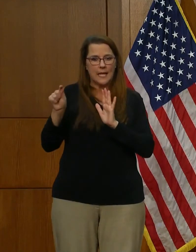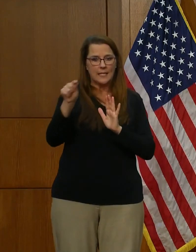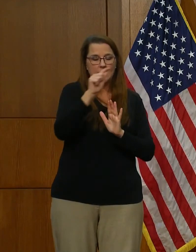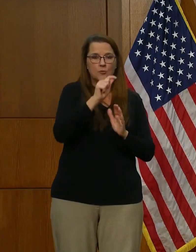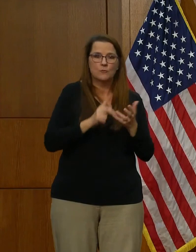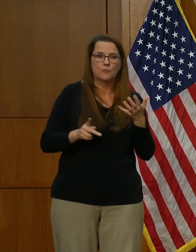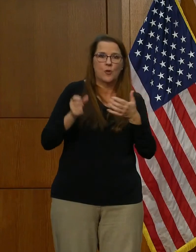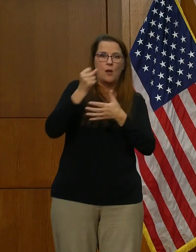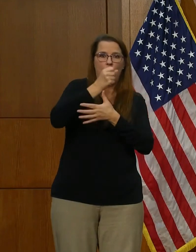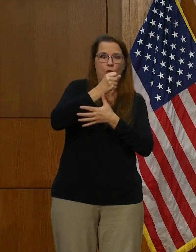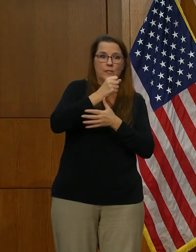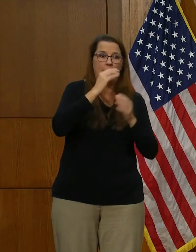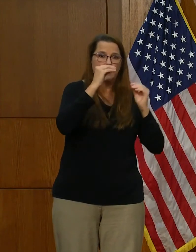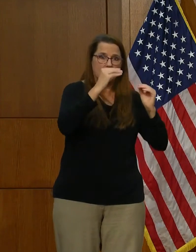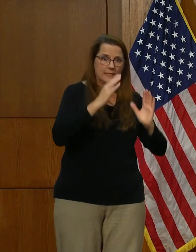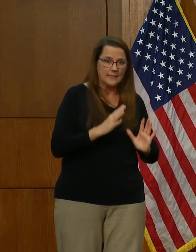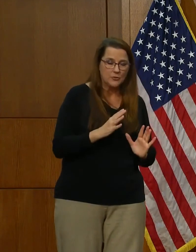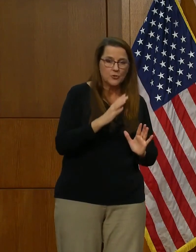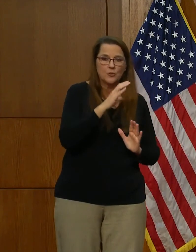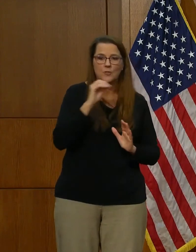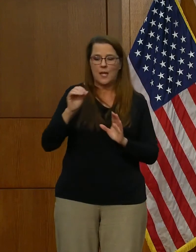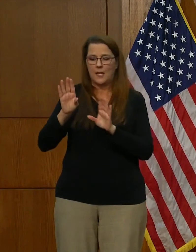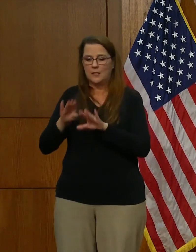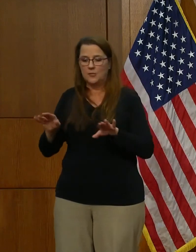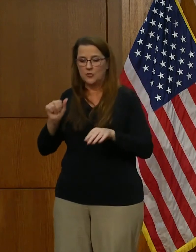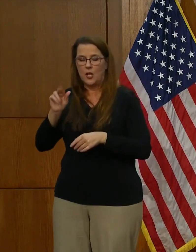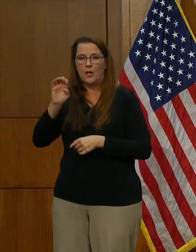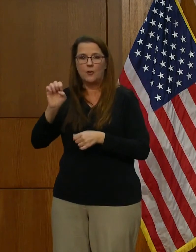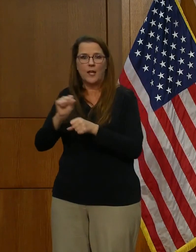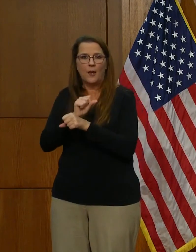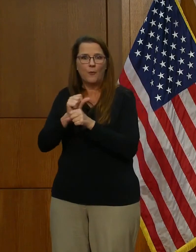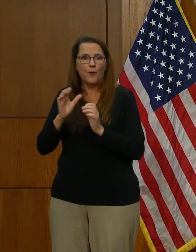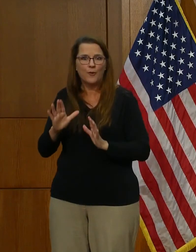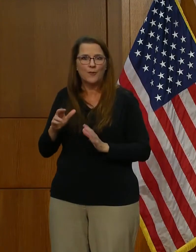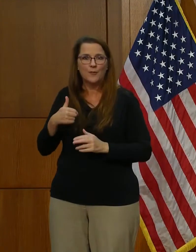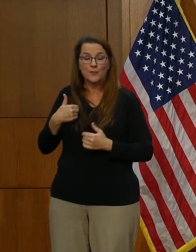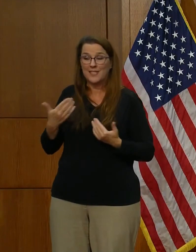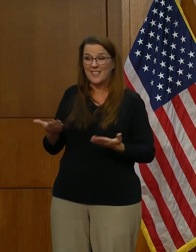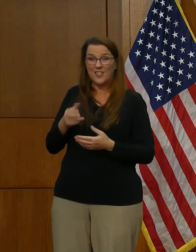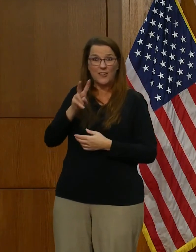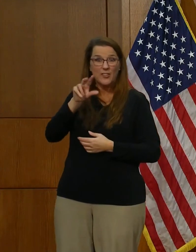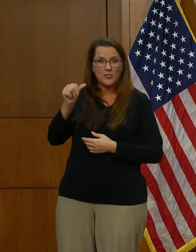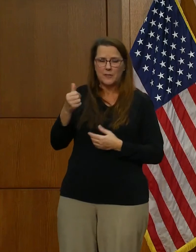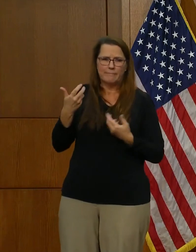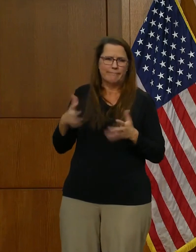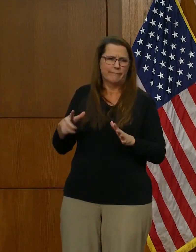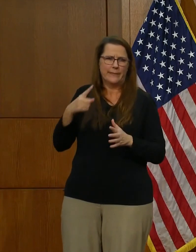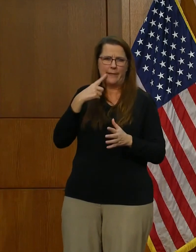PRIORITIZE VACCINATING TEACHERS AS WELL AS CHILD CARE WORKERS.